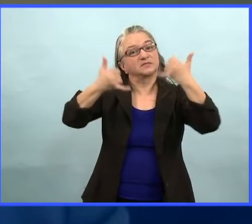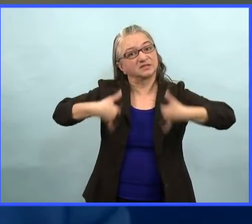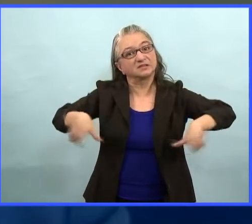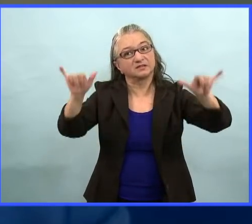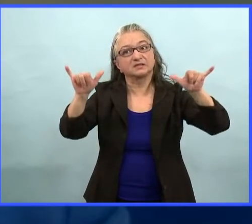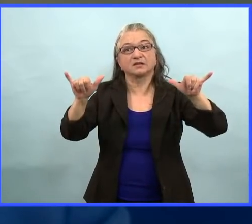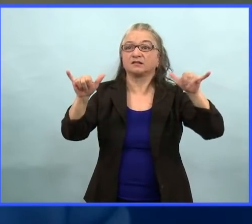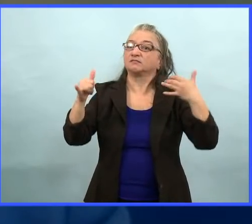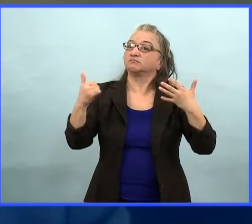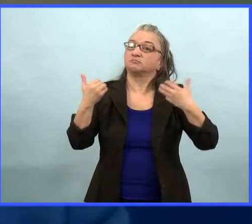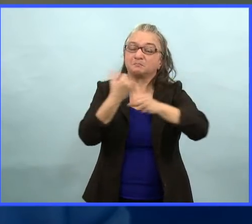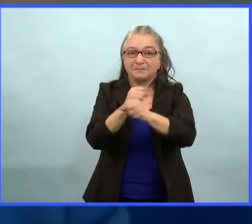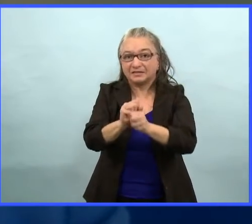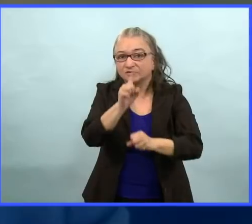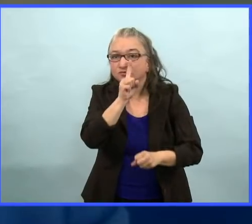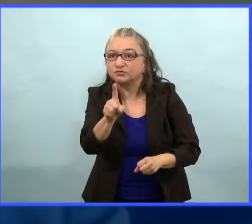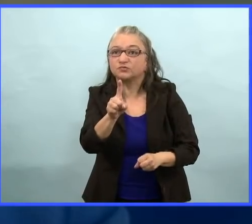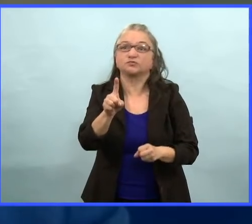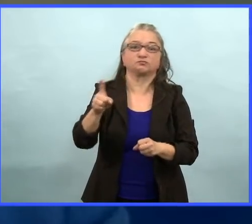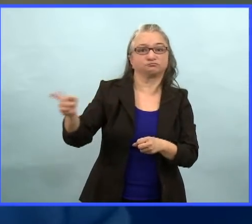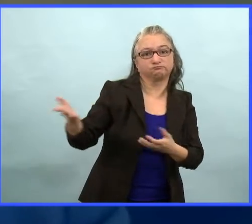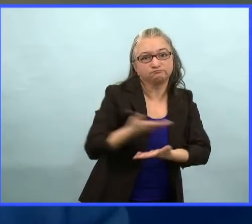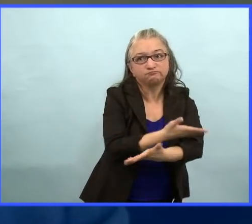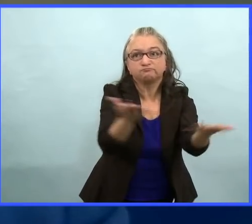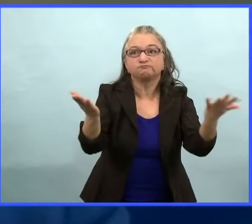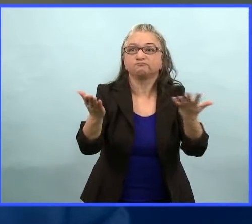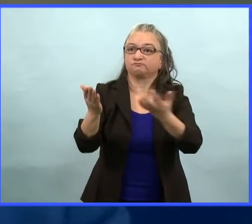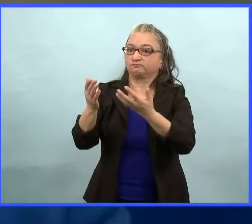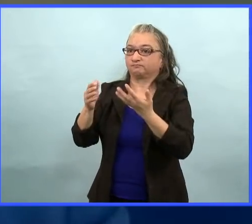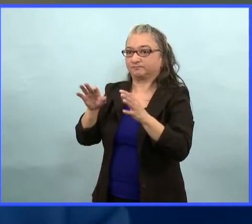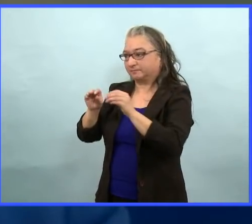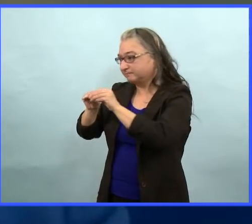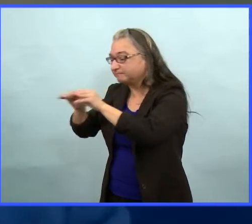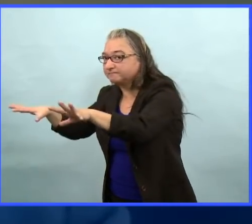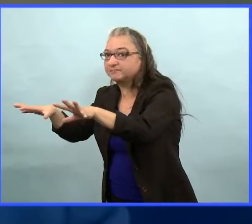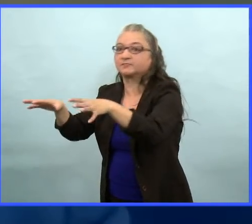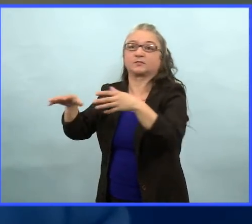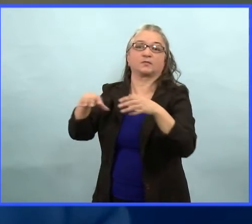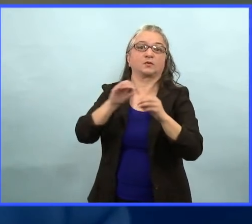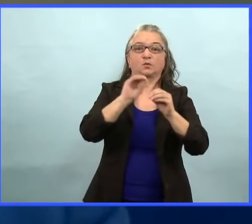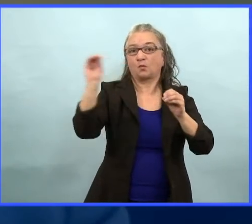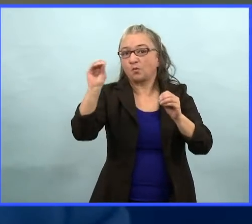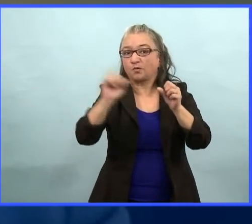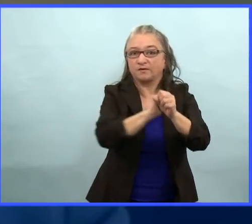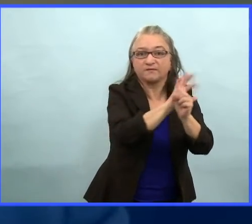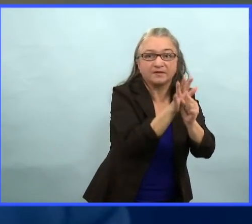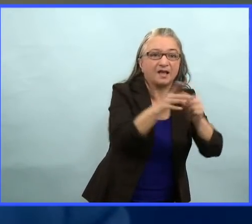and this current omicron wave have presented we continue to have the necessary capacity in place